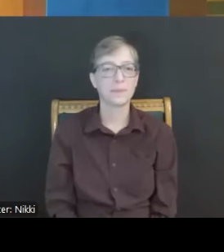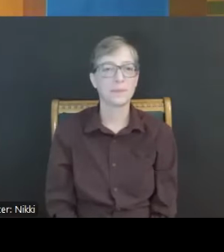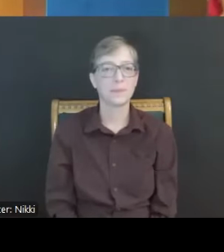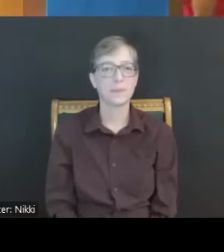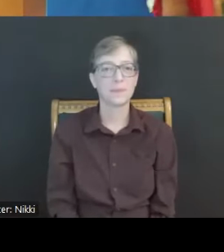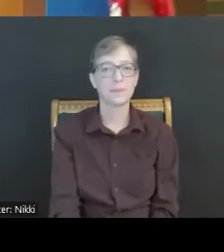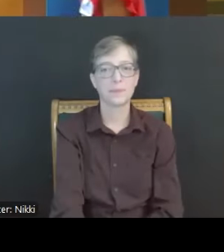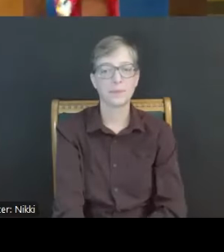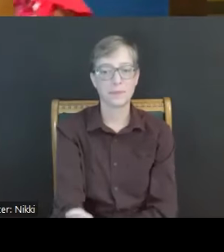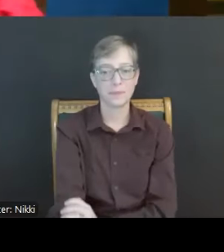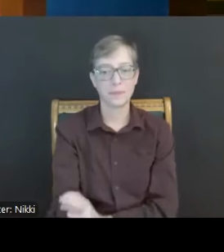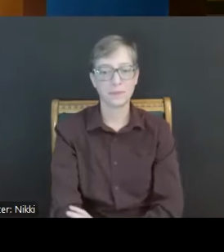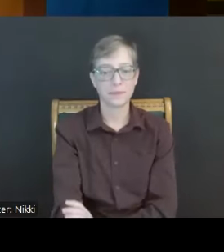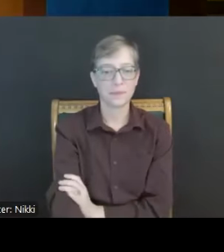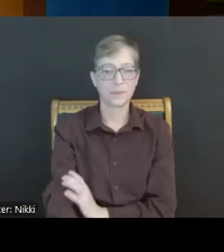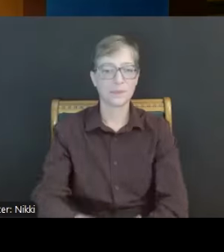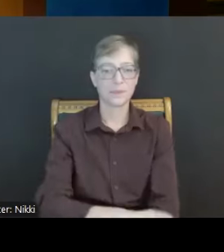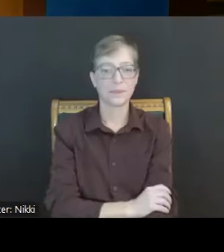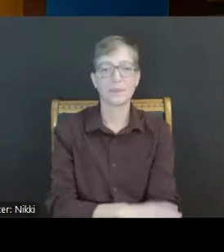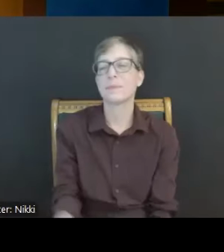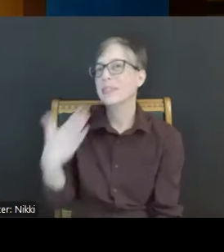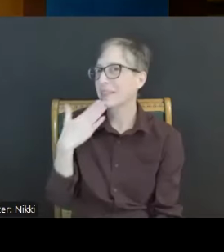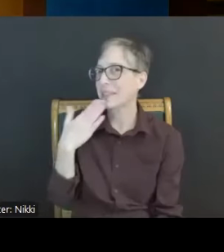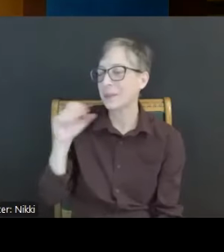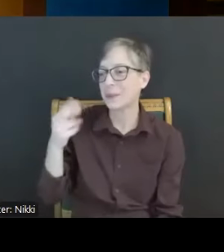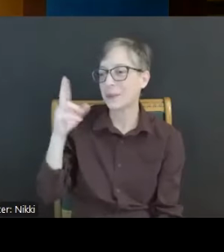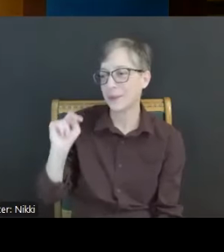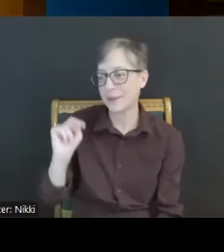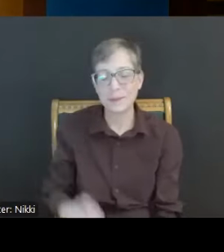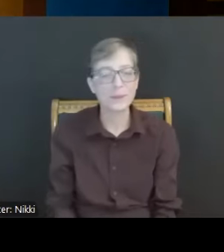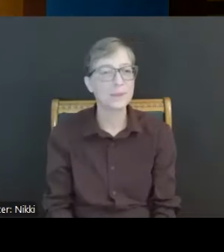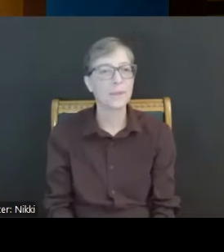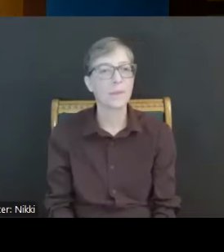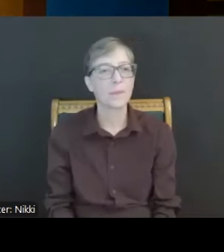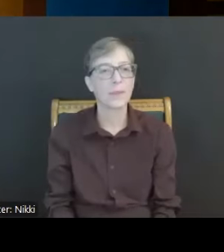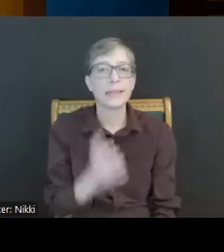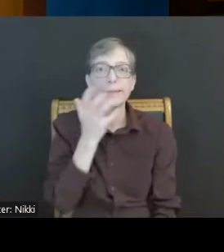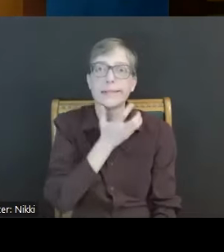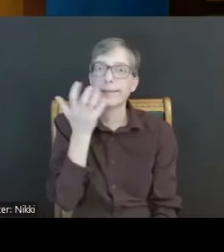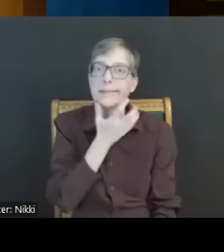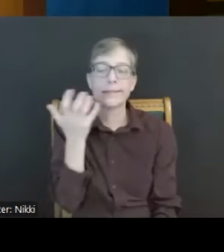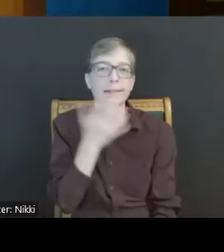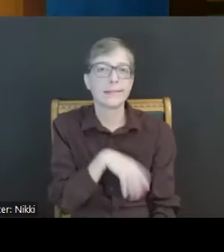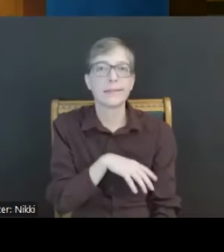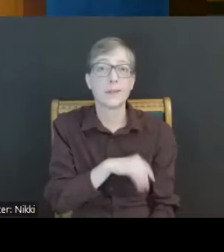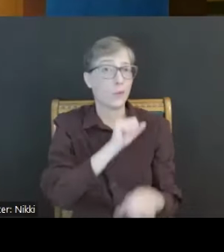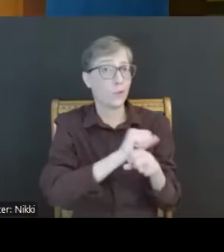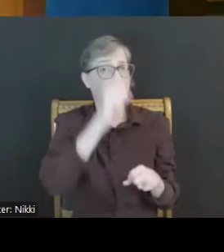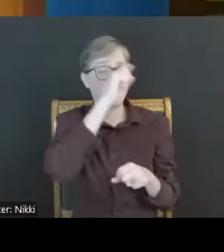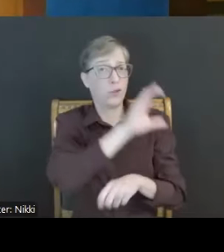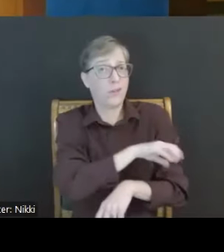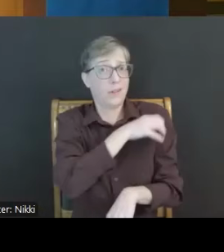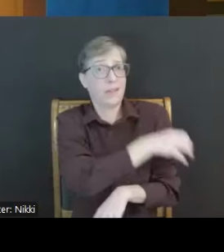all right well thank you Sean um wow it's amazing working for a clinic that embodies um what I call